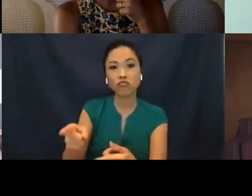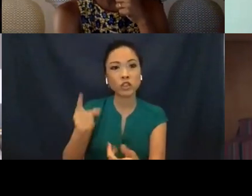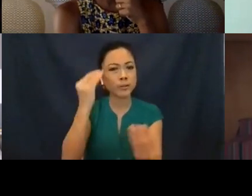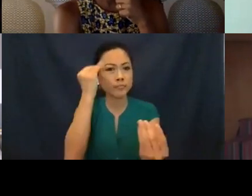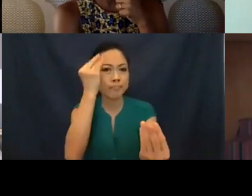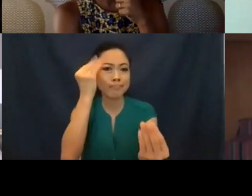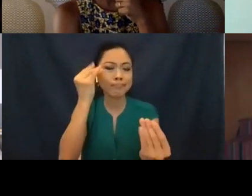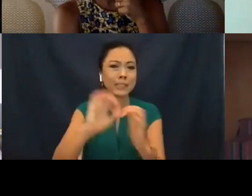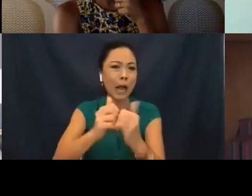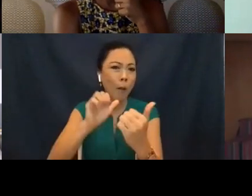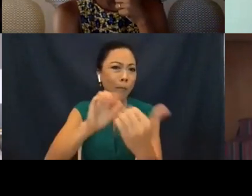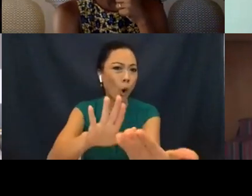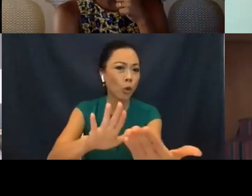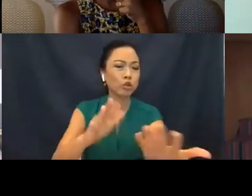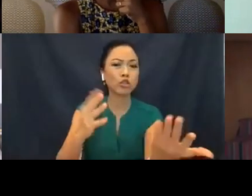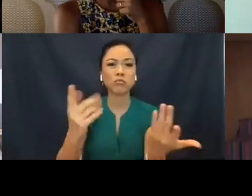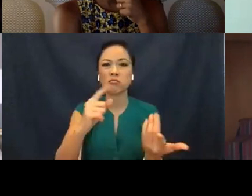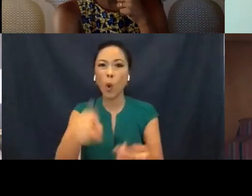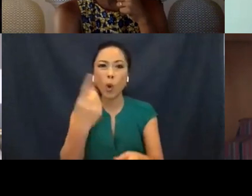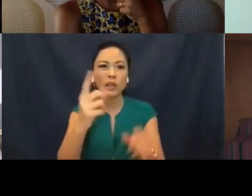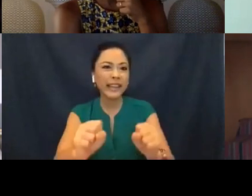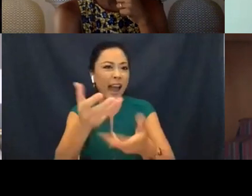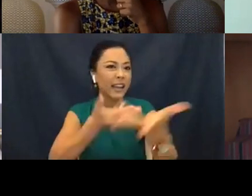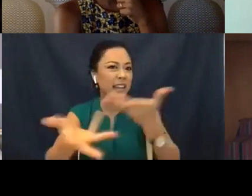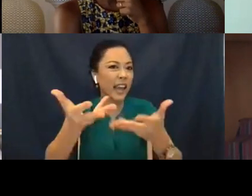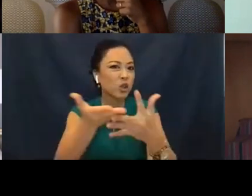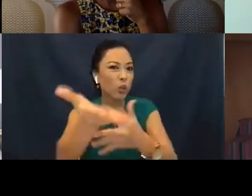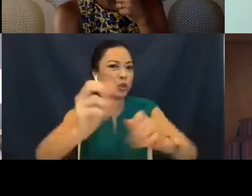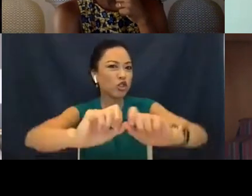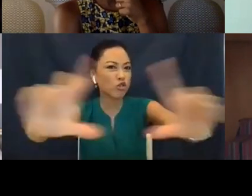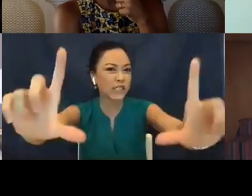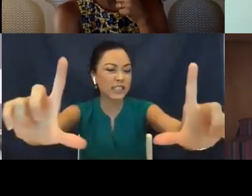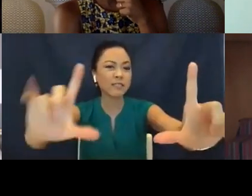will bring them back in a year live. Another example that is happening